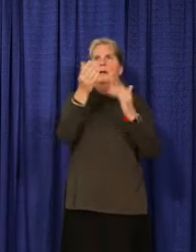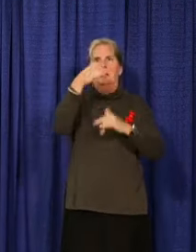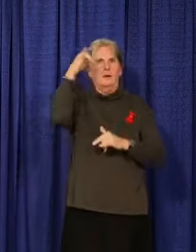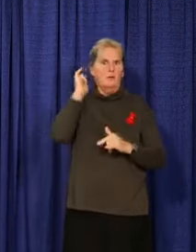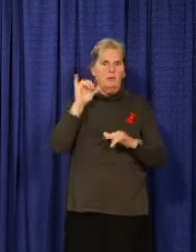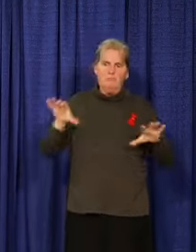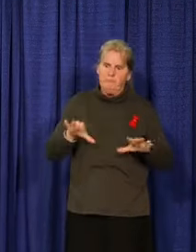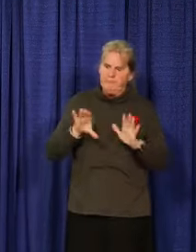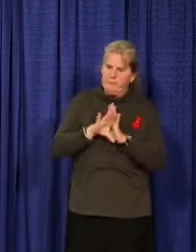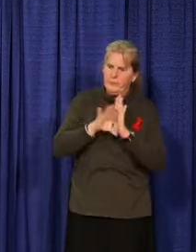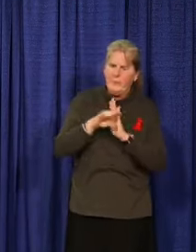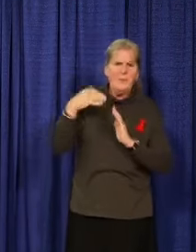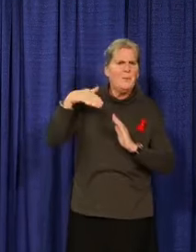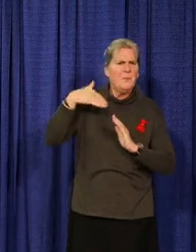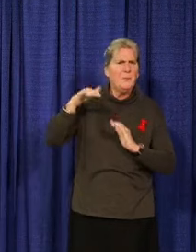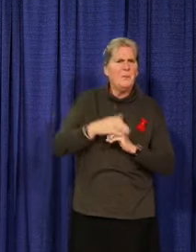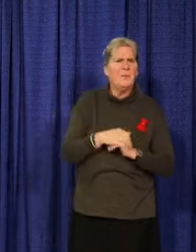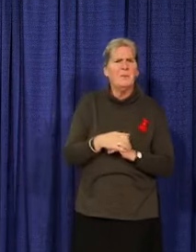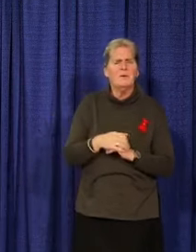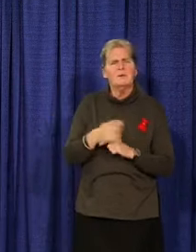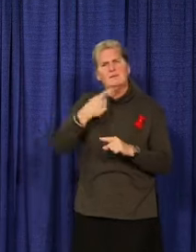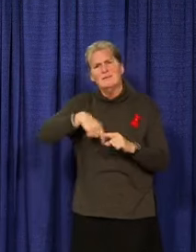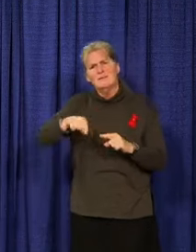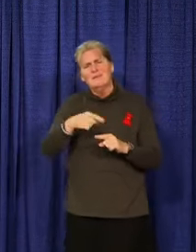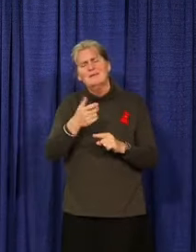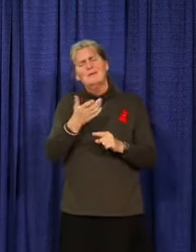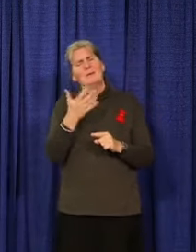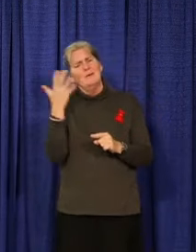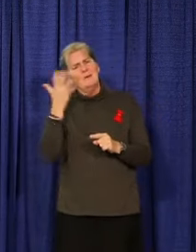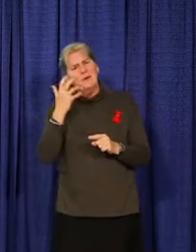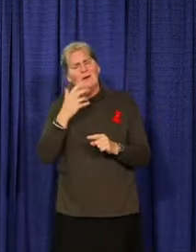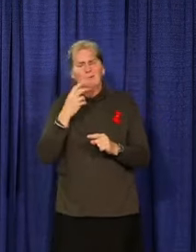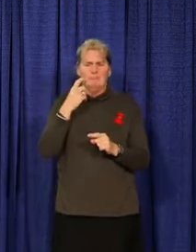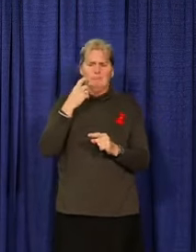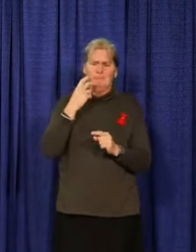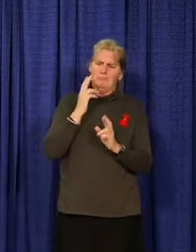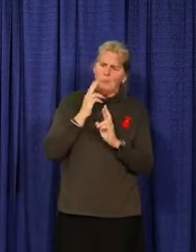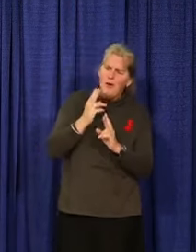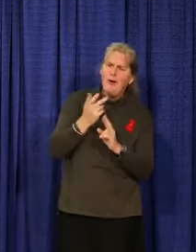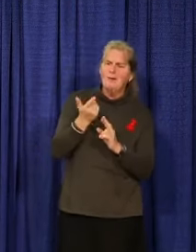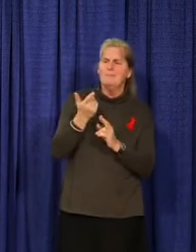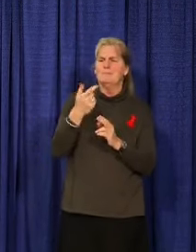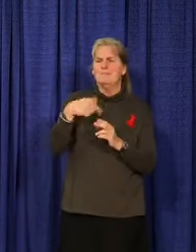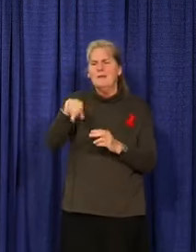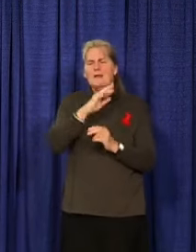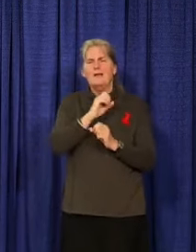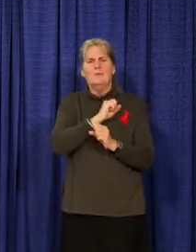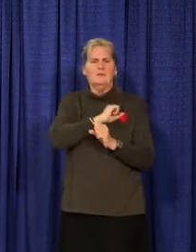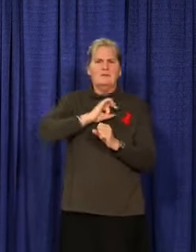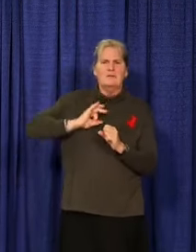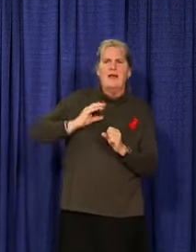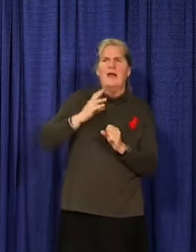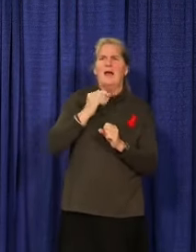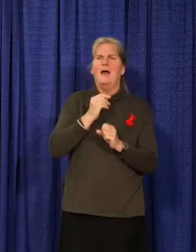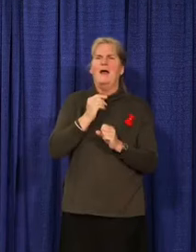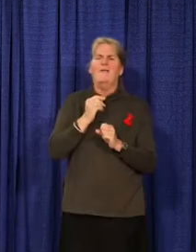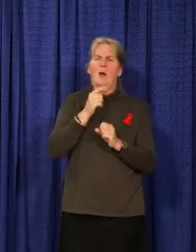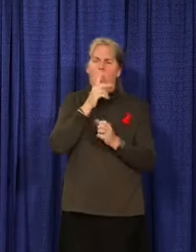across the territory. We should all be so encouraged by the efforts of staff as well as partners in education who